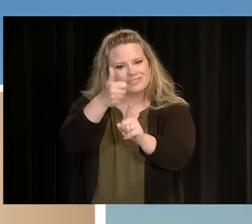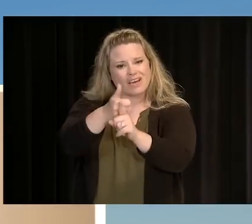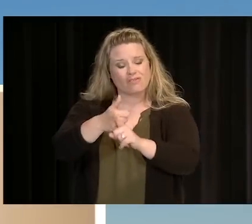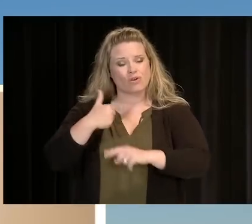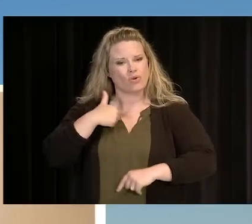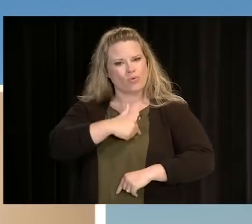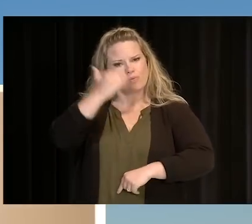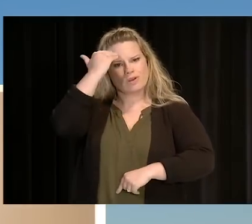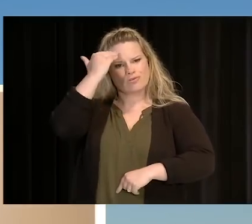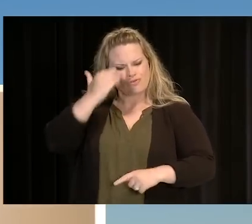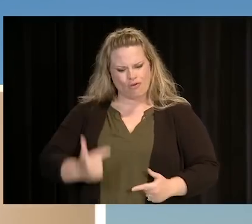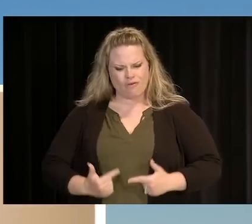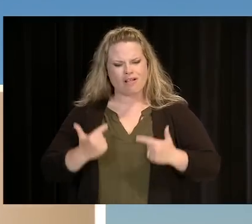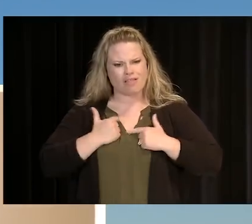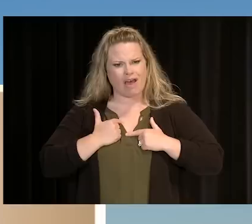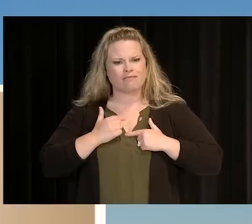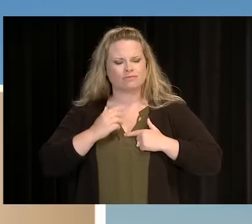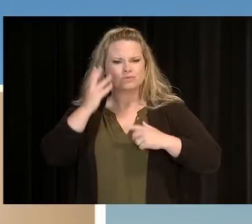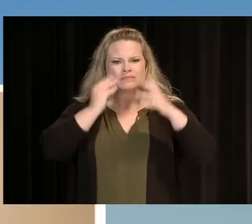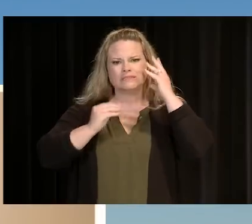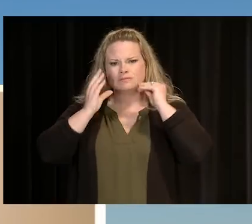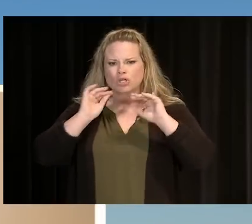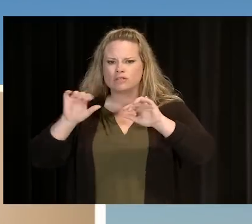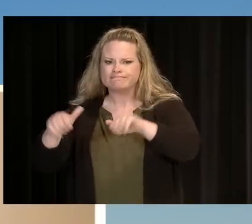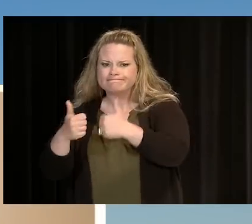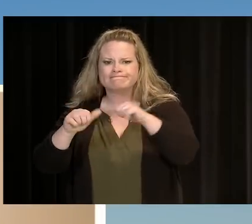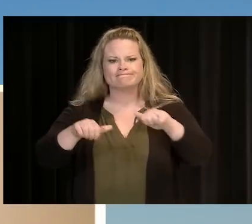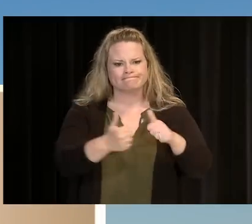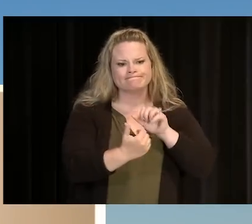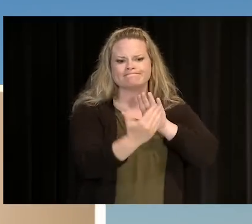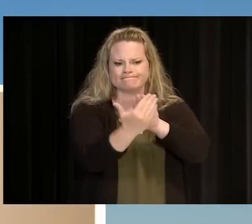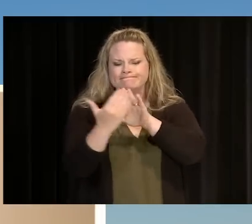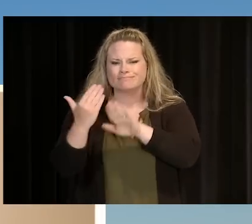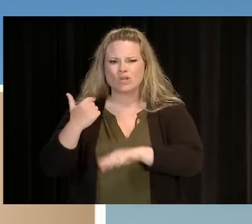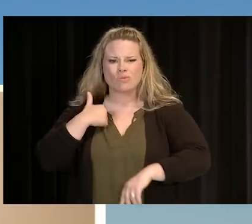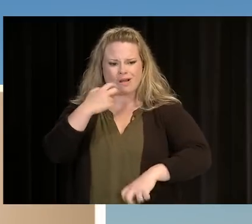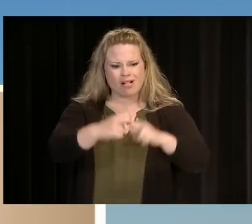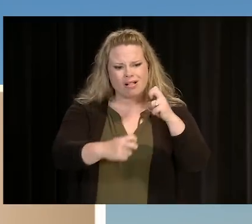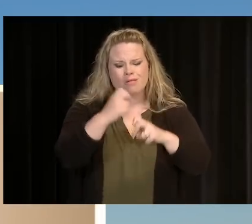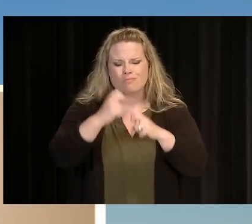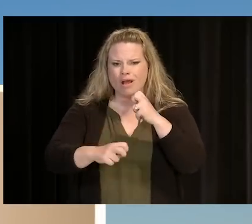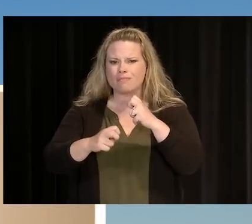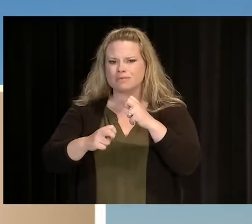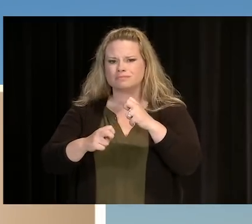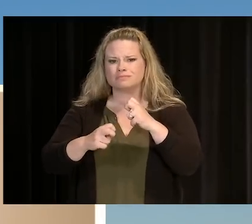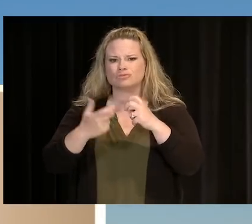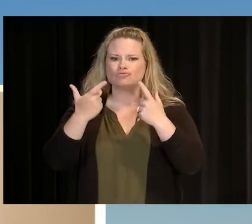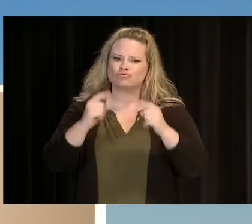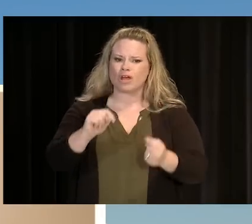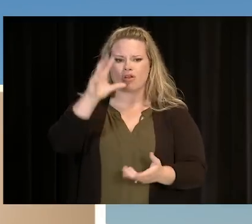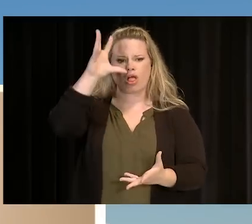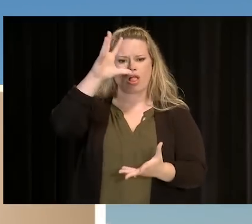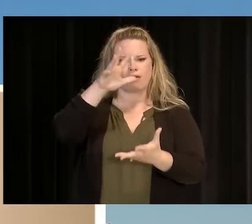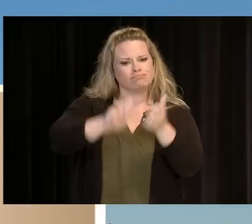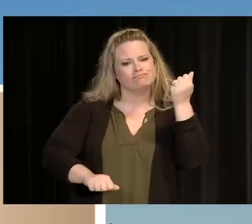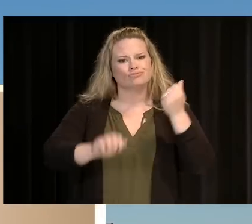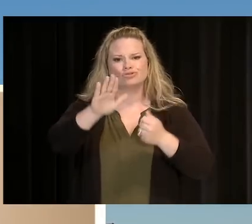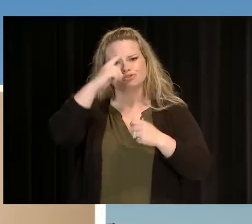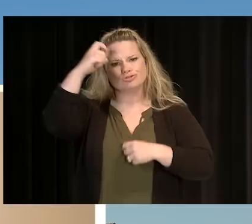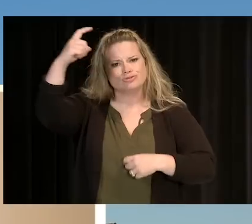WE ARE NOT IGNORANT TO THE FACT THAT IN LIFE, WE ARE SURE TO FACE CHALLENGES. PROBLEMS ARE BOUND TO GET IN OUR WAY AND TRY TO TAKE OUR DREAMS AWAY FROM US.